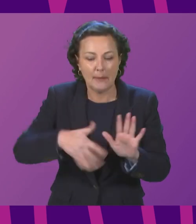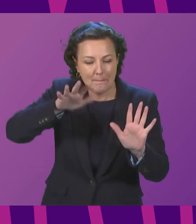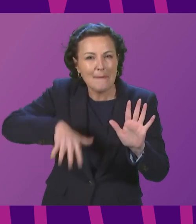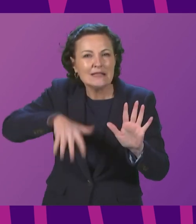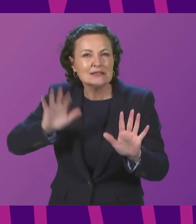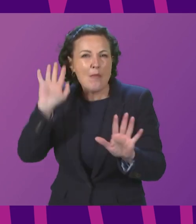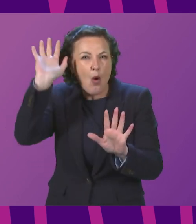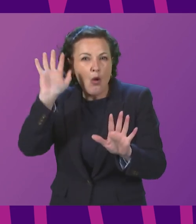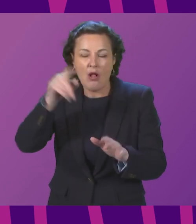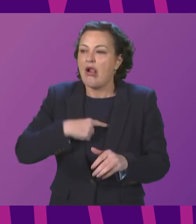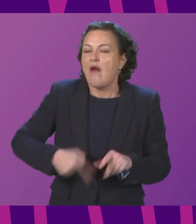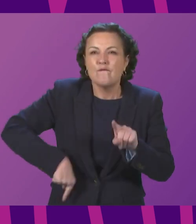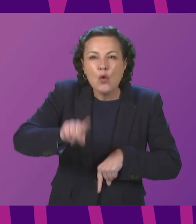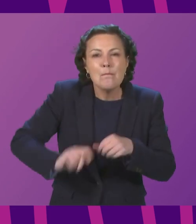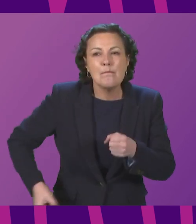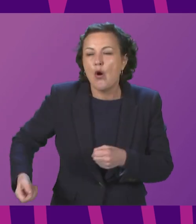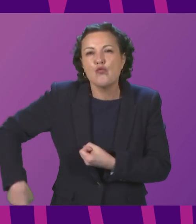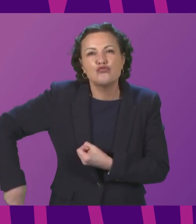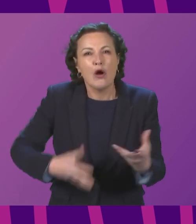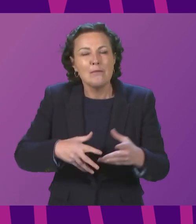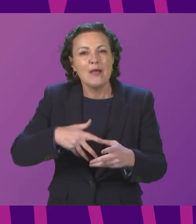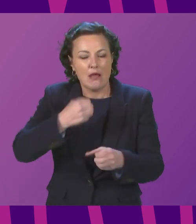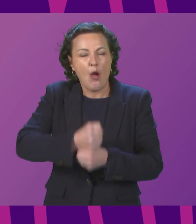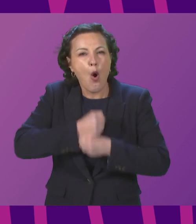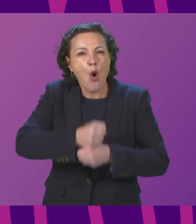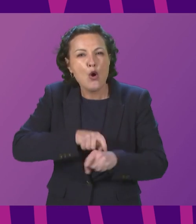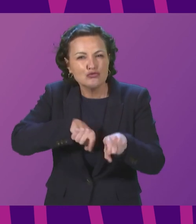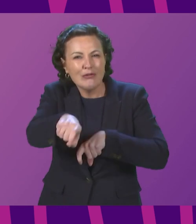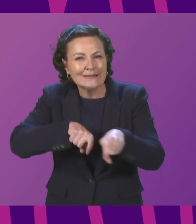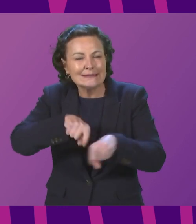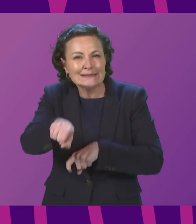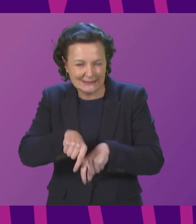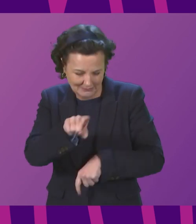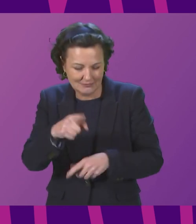and with football, rugby and horse racing to determine fully the financial impact that